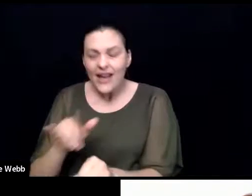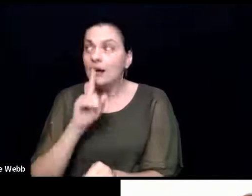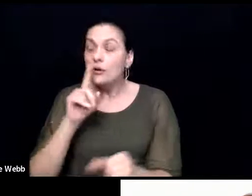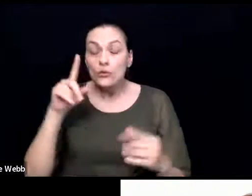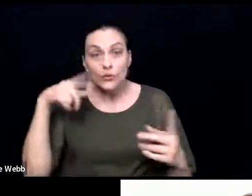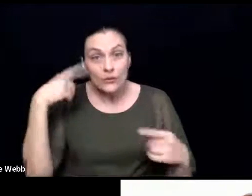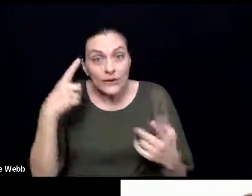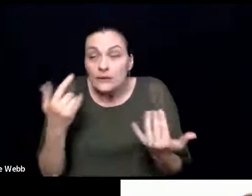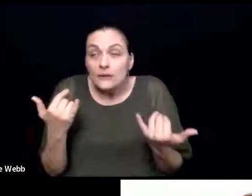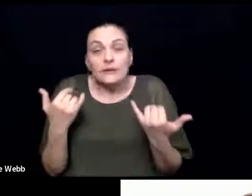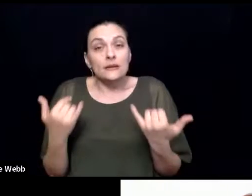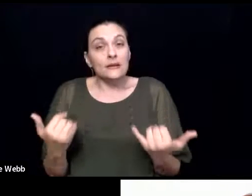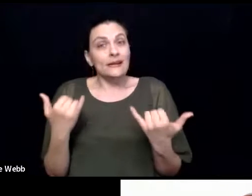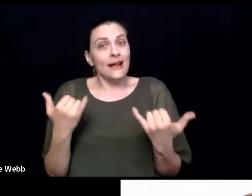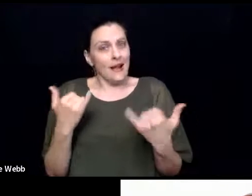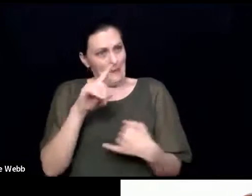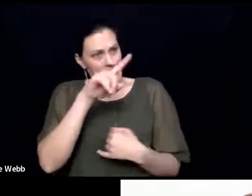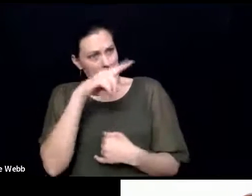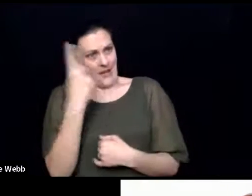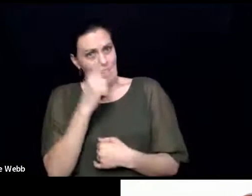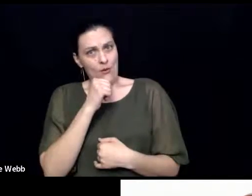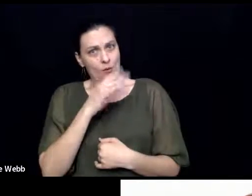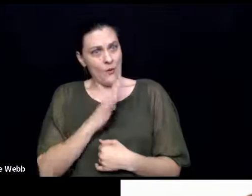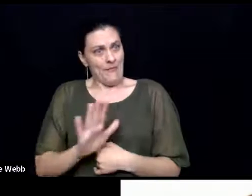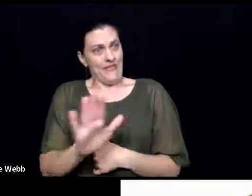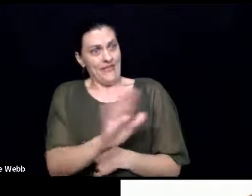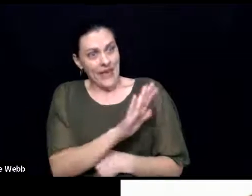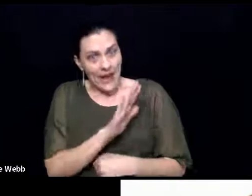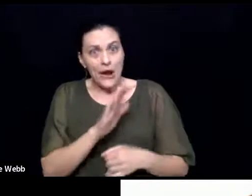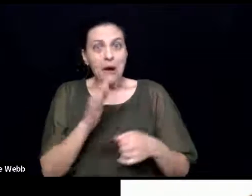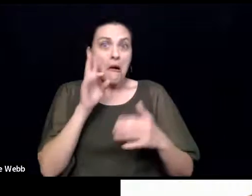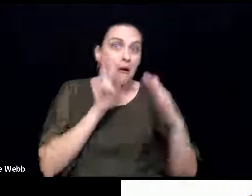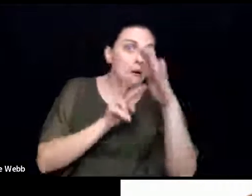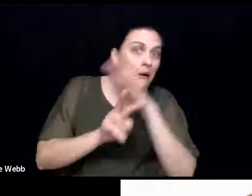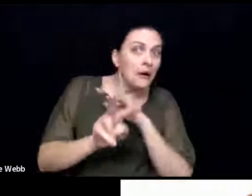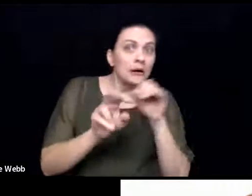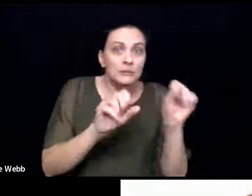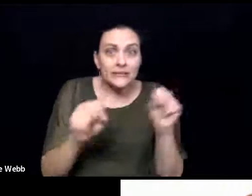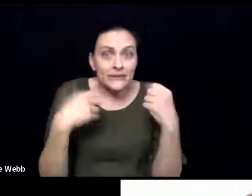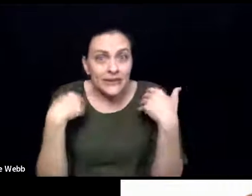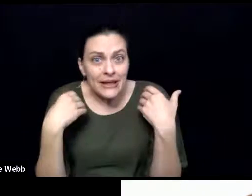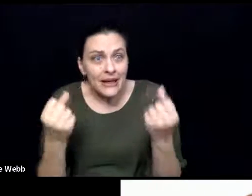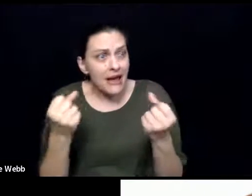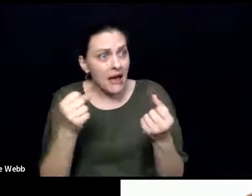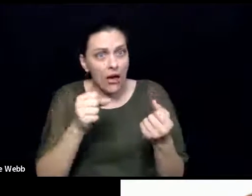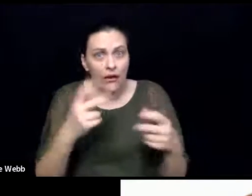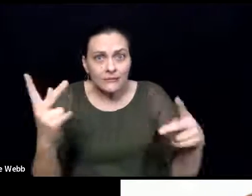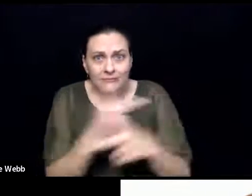to poor outcomes. Then I realize it wasn't just having dealt with my mother and father situation